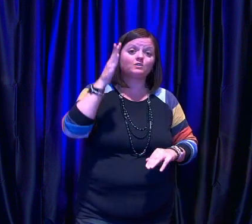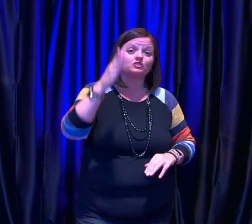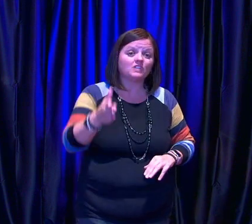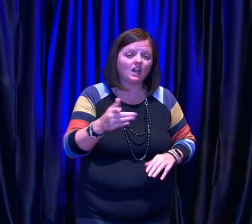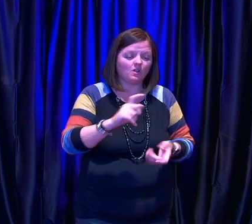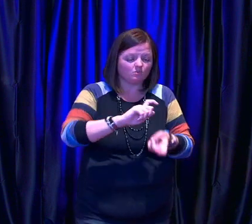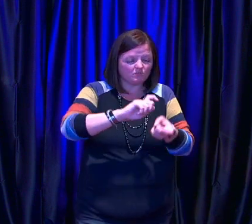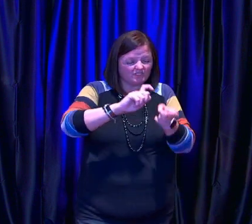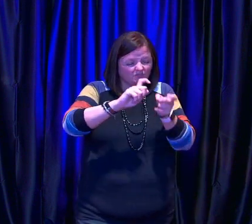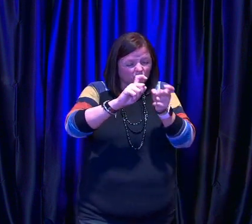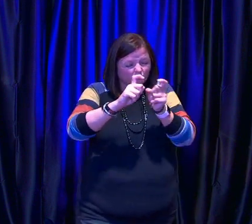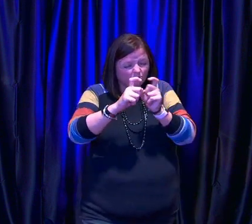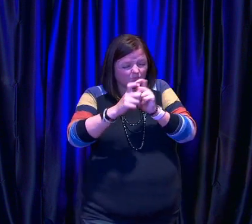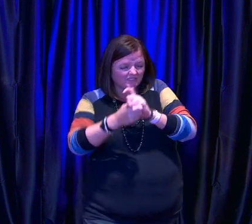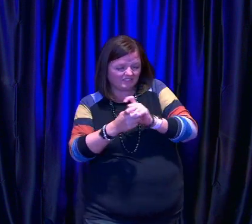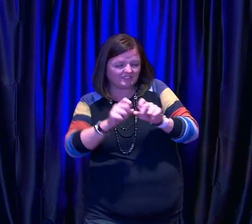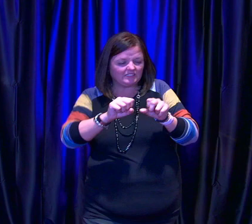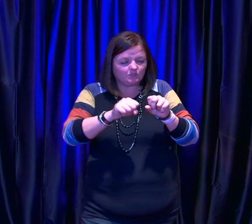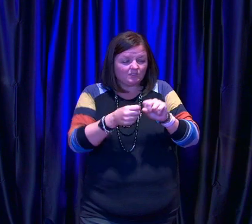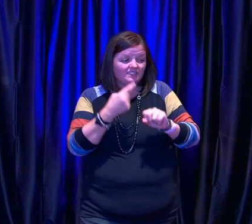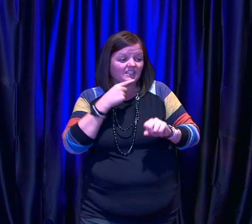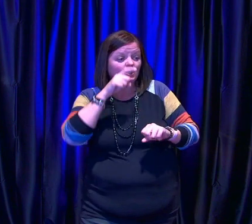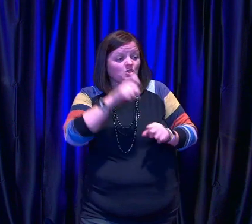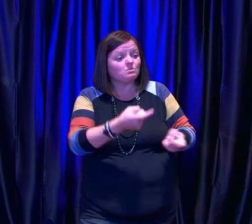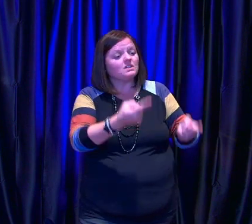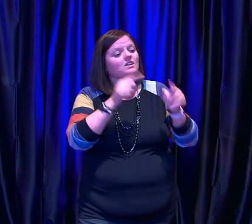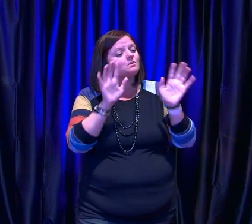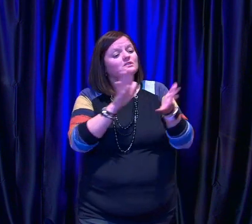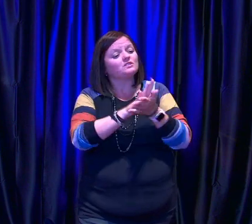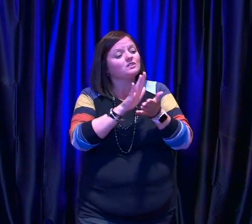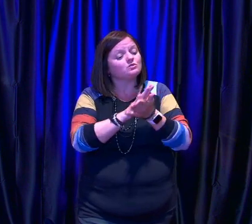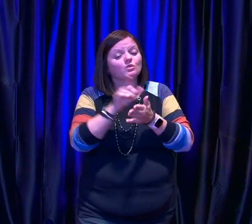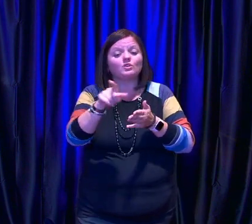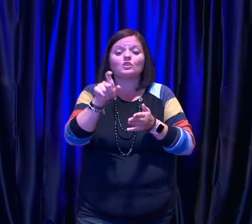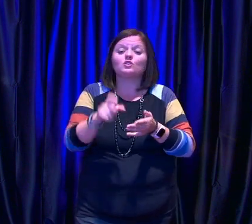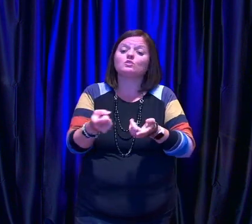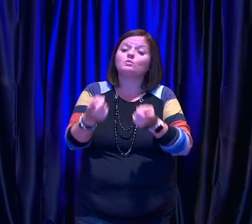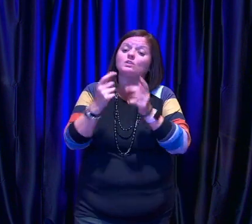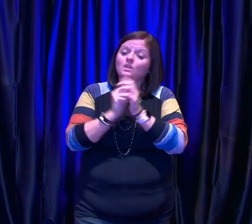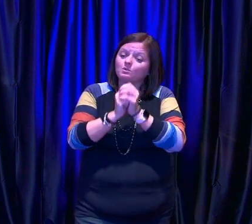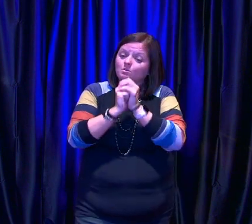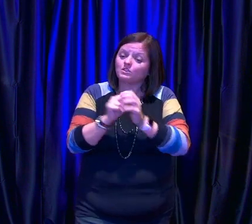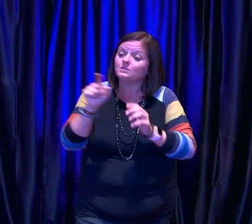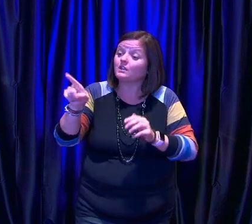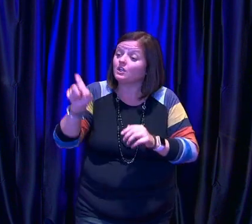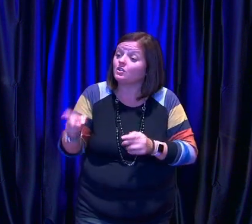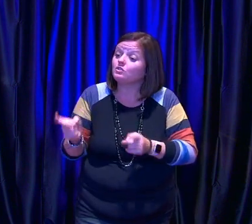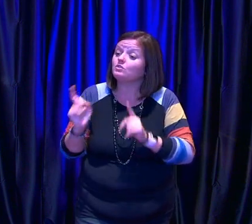arms and we said you know what you need to be in sunday school and you do need to be in worship and you need to go to committees and